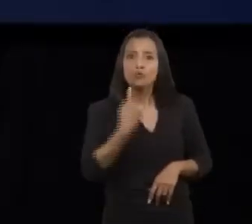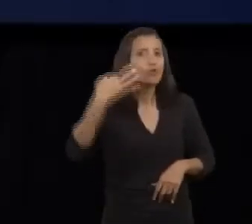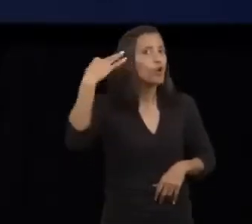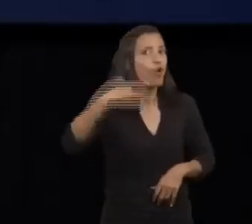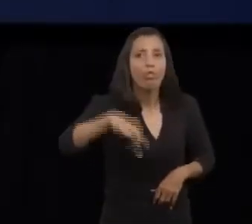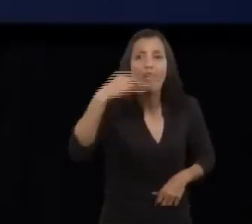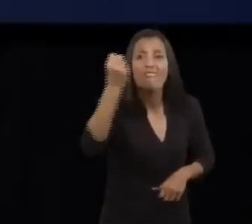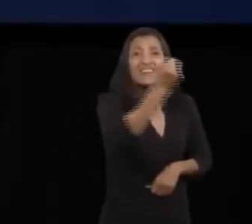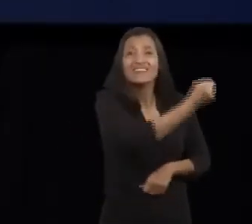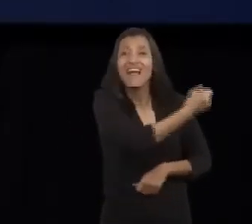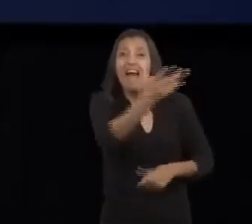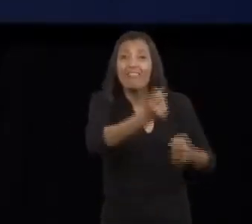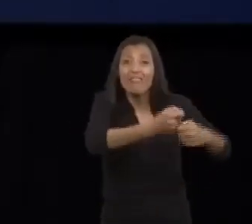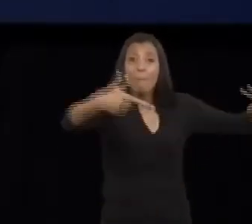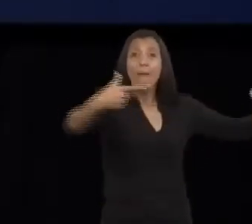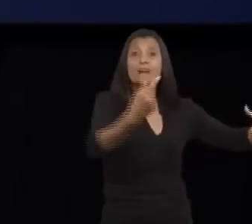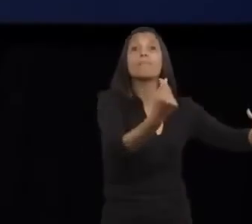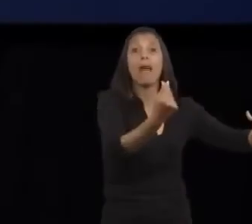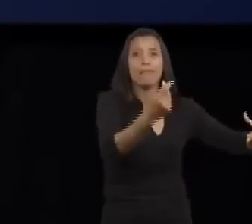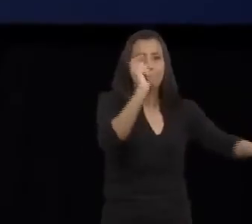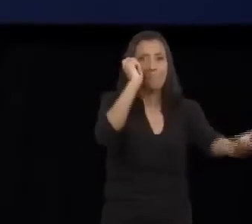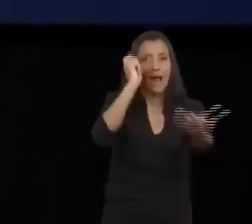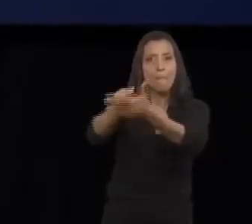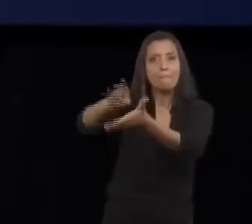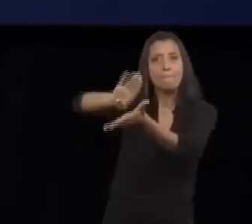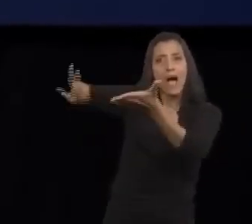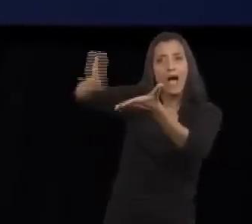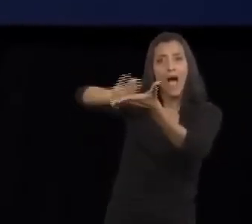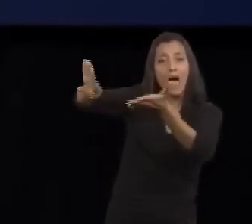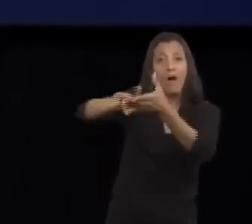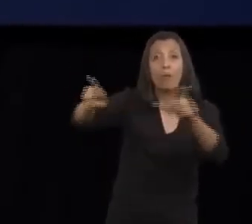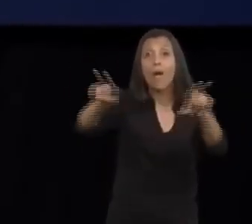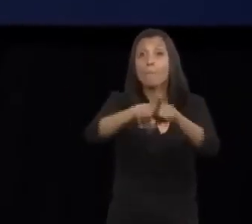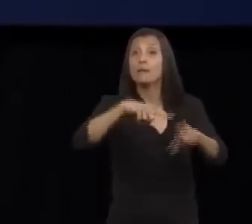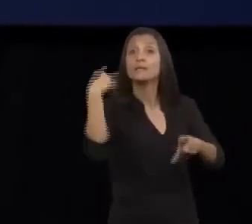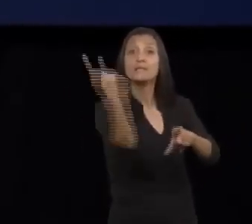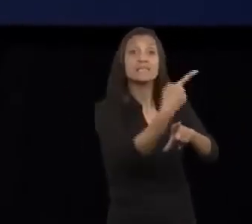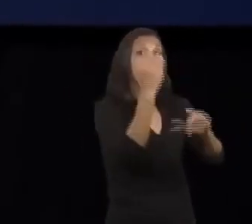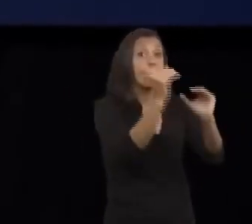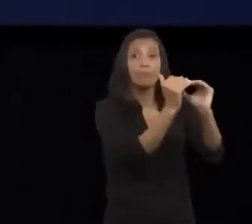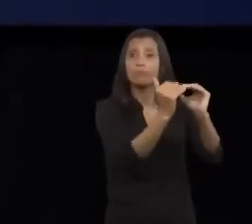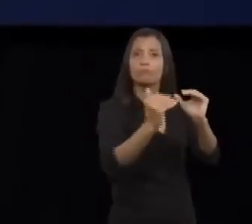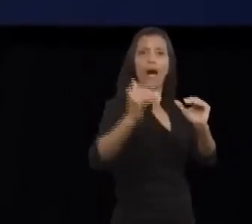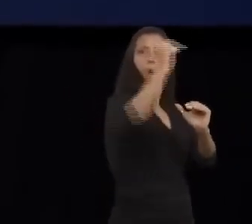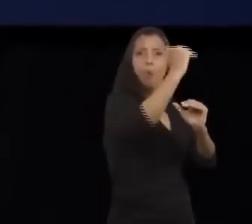to honor the debt, that is, we increased the demand for money